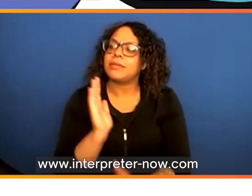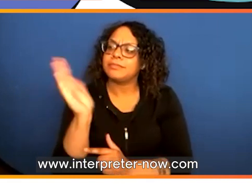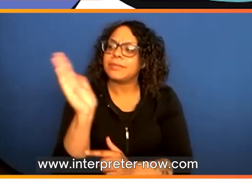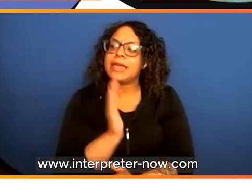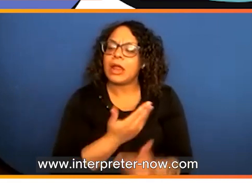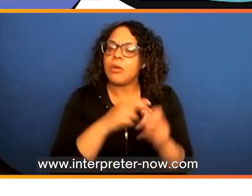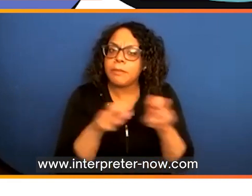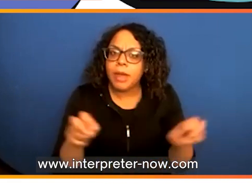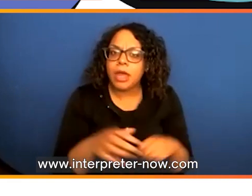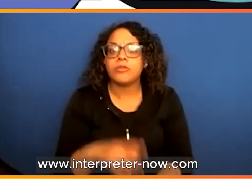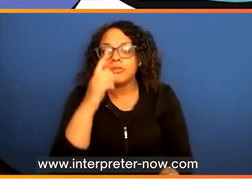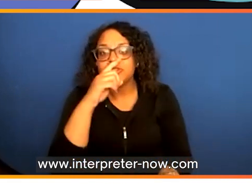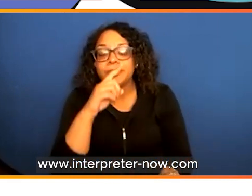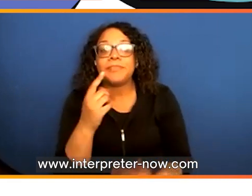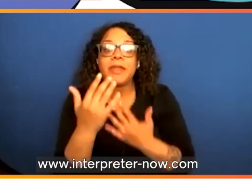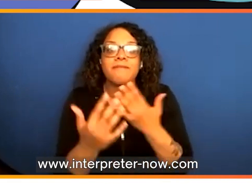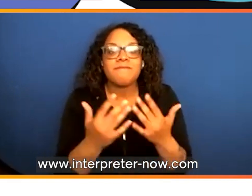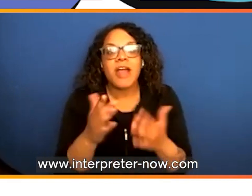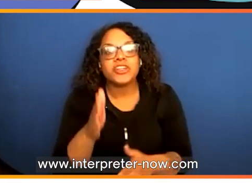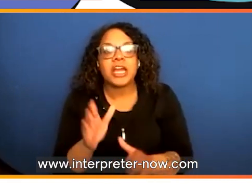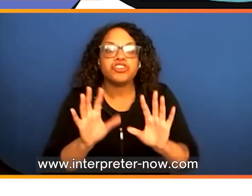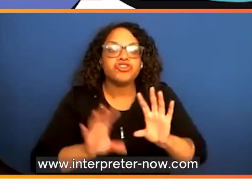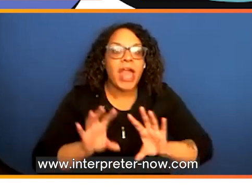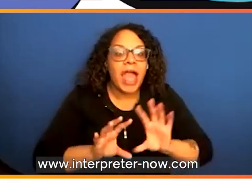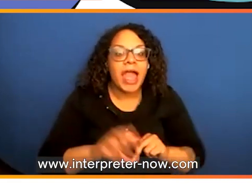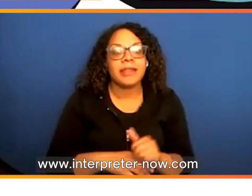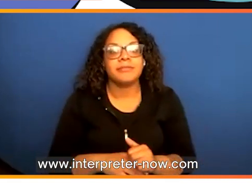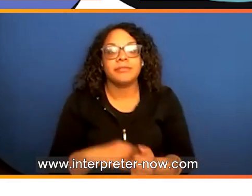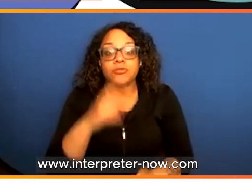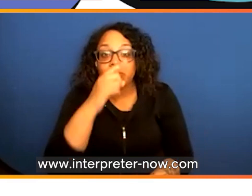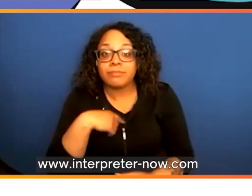Take that political capital or that interest or passion they have, and turn it into a win